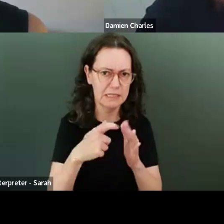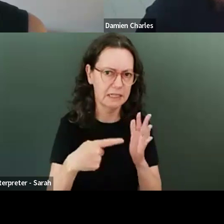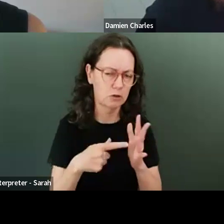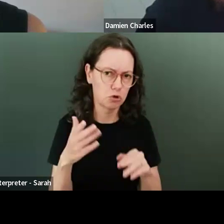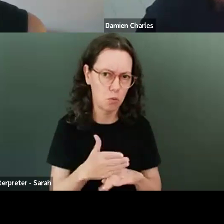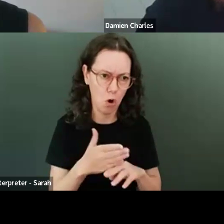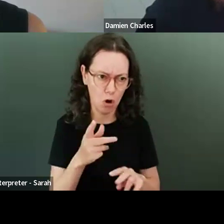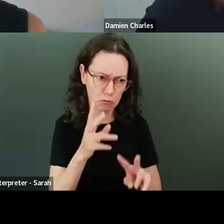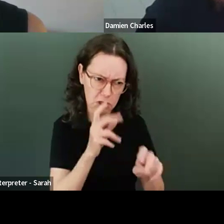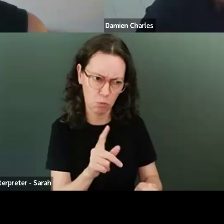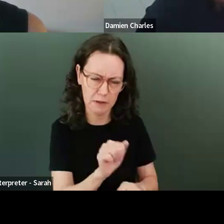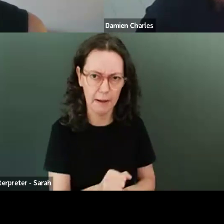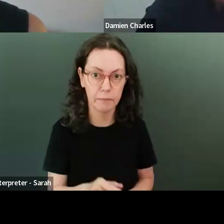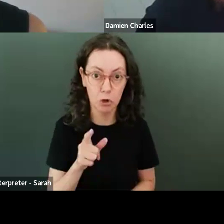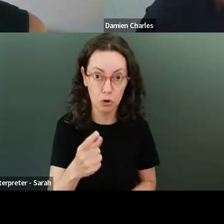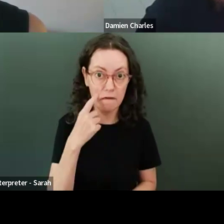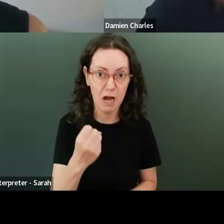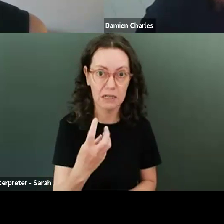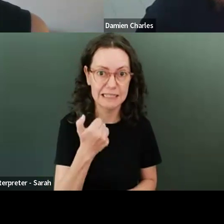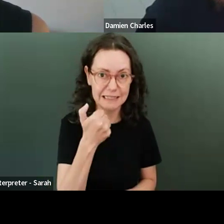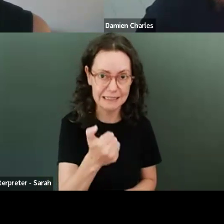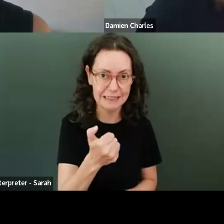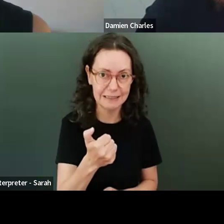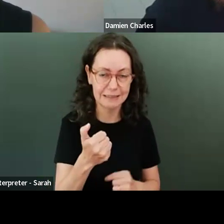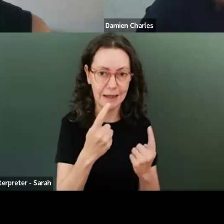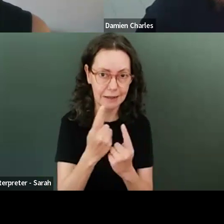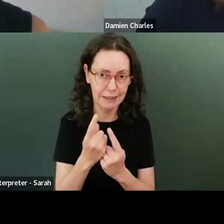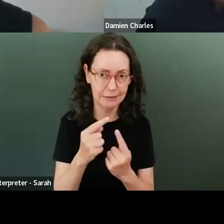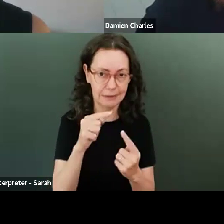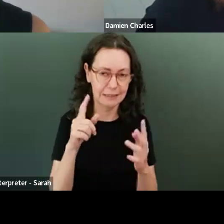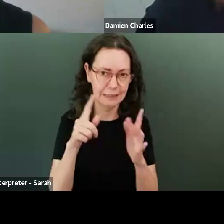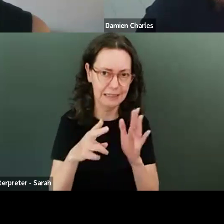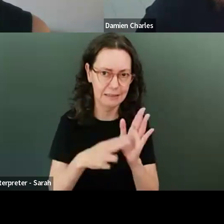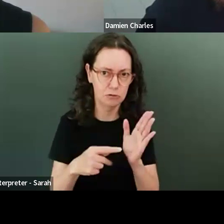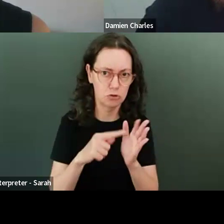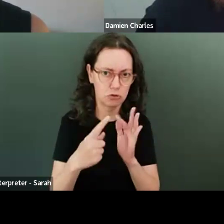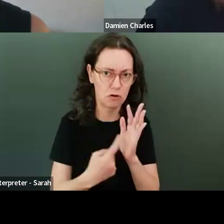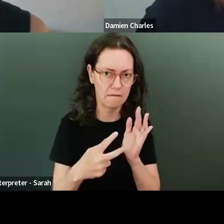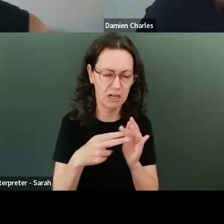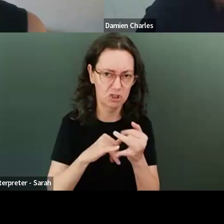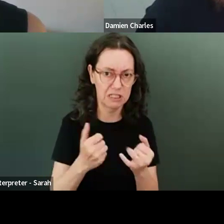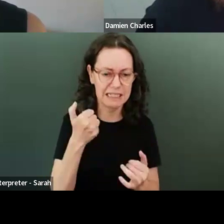identified six core interventions that